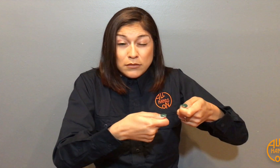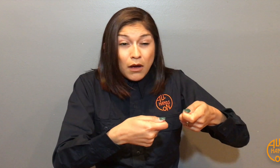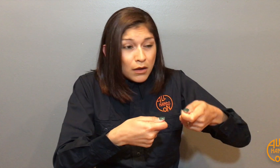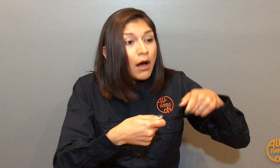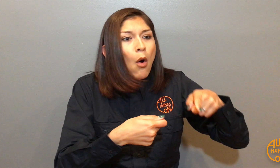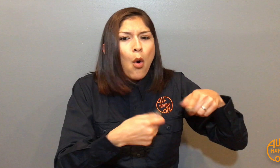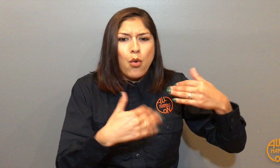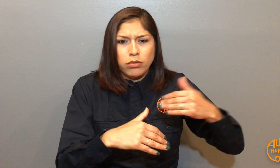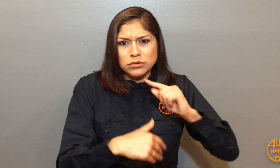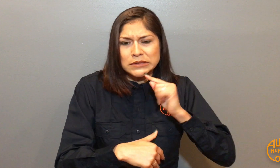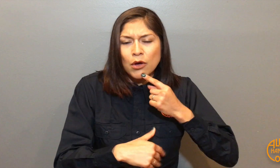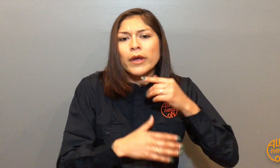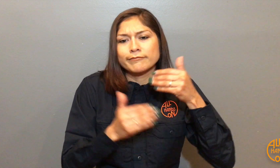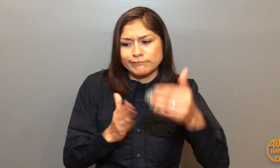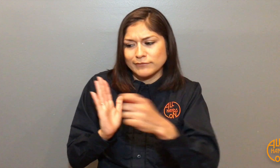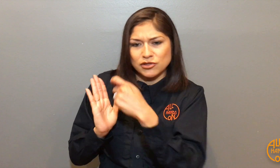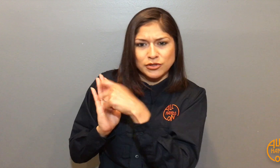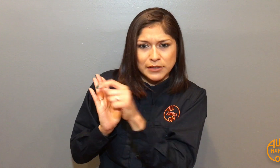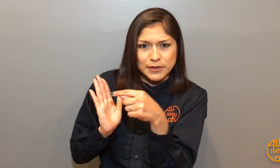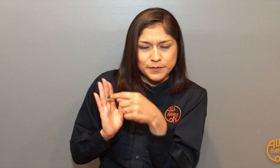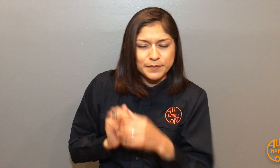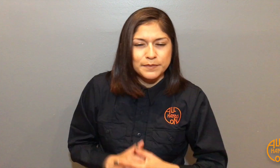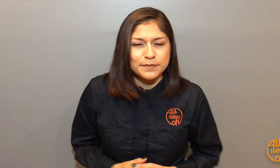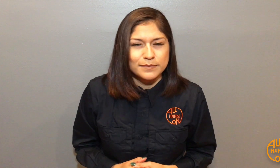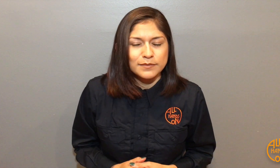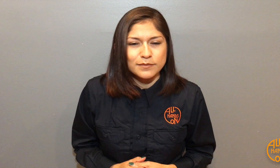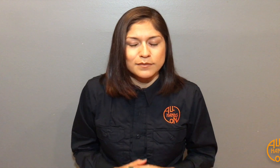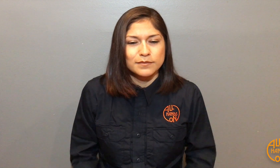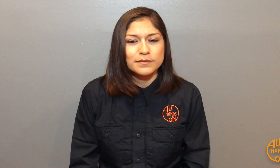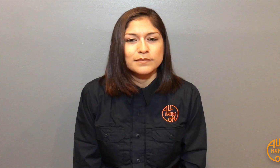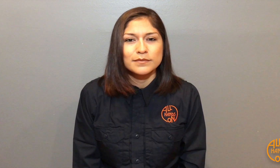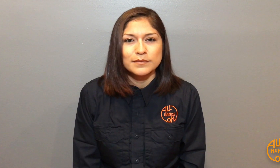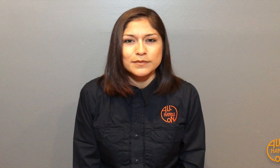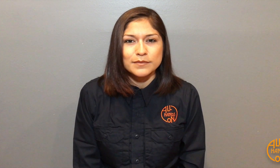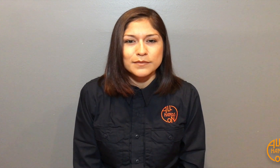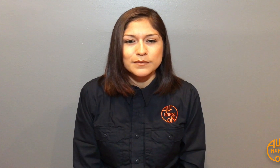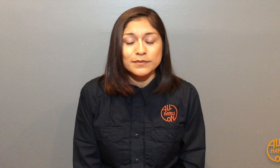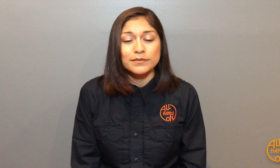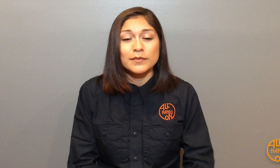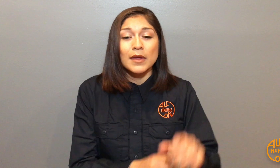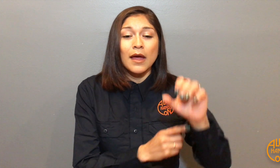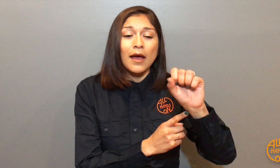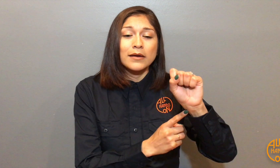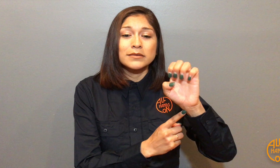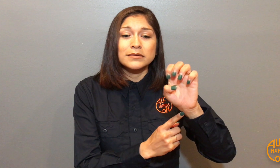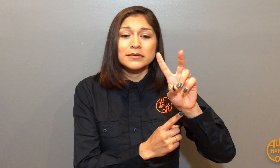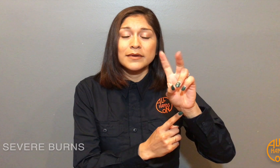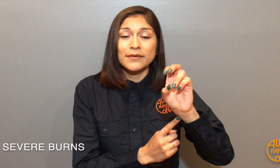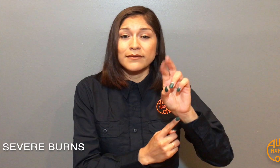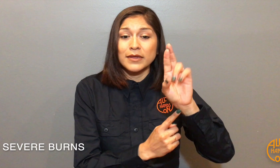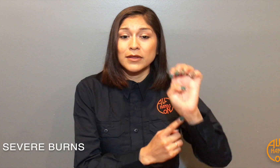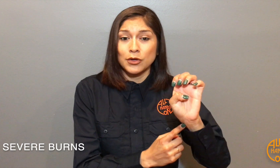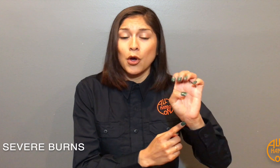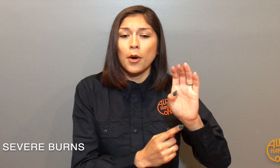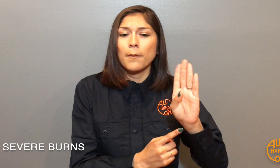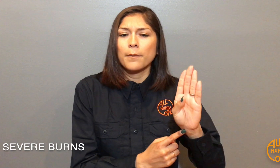that would be a severe injury that needs to be documented